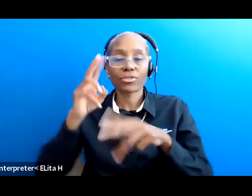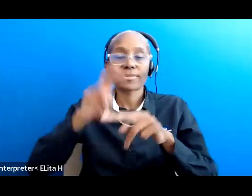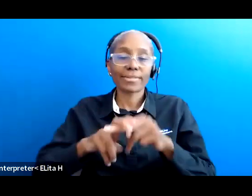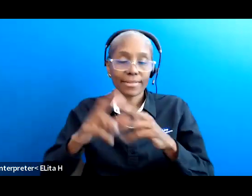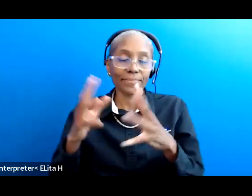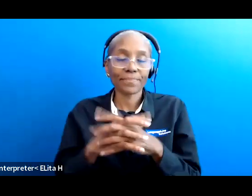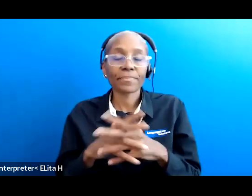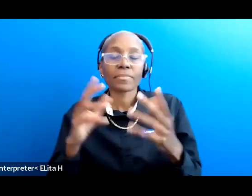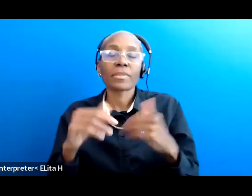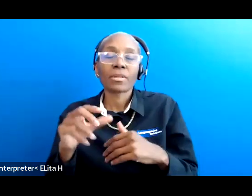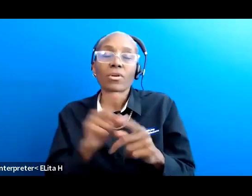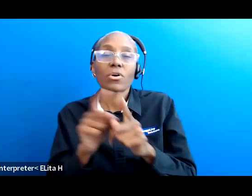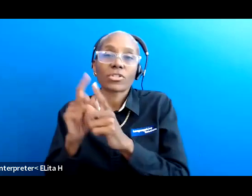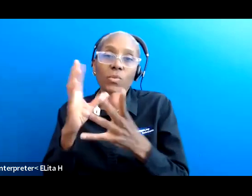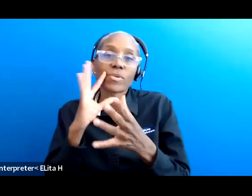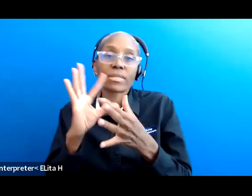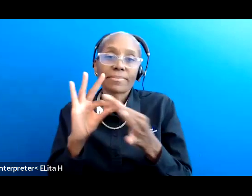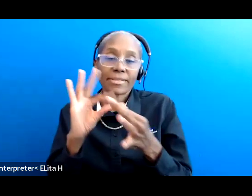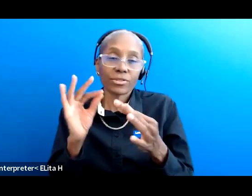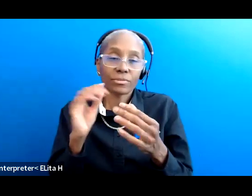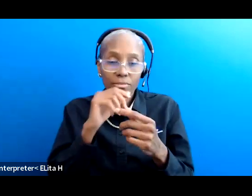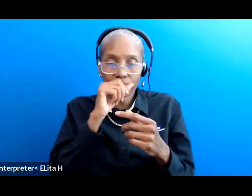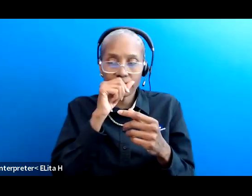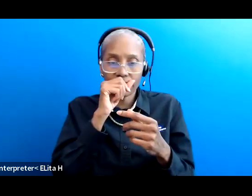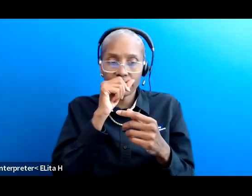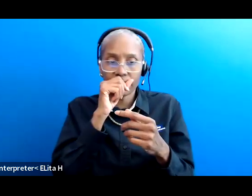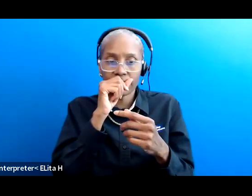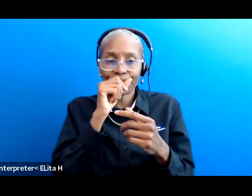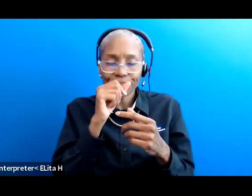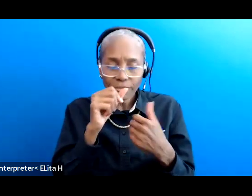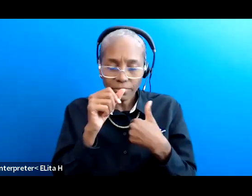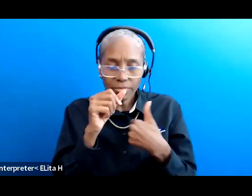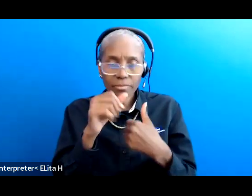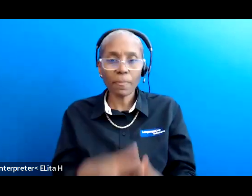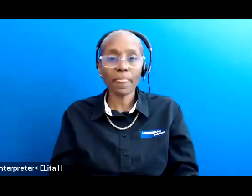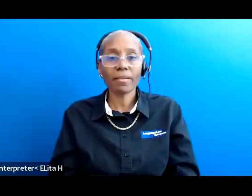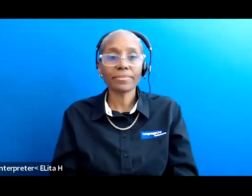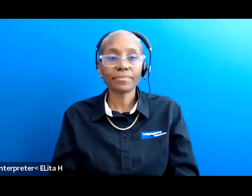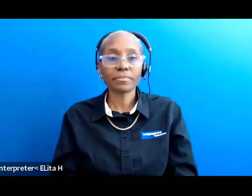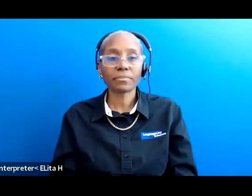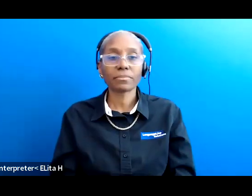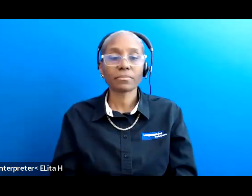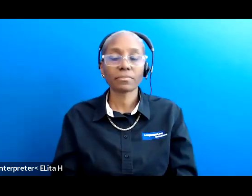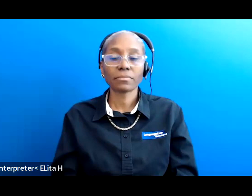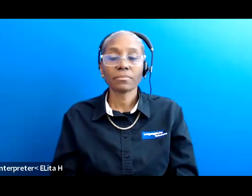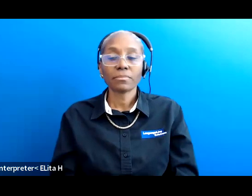The other thing I wanted to mention too is, something I was